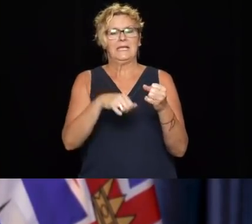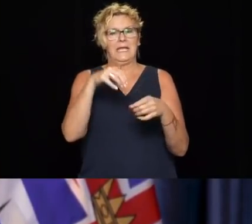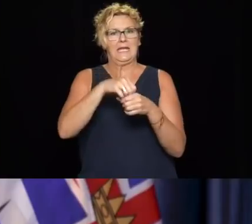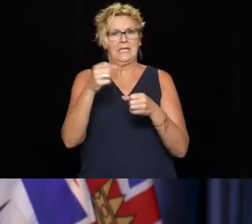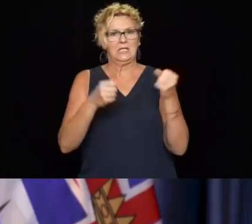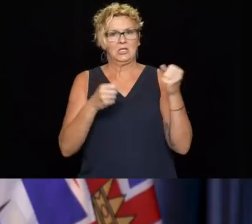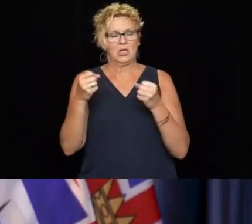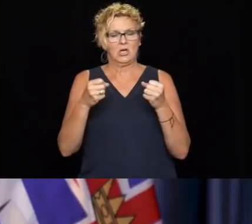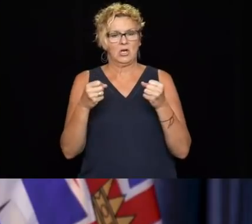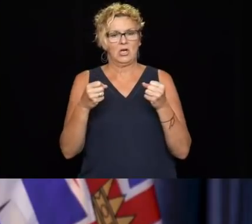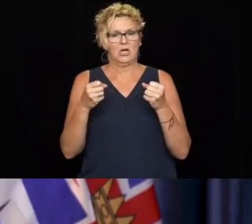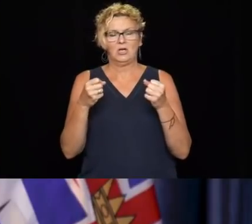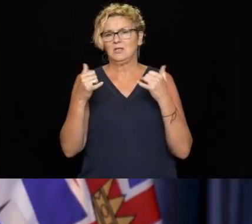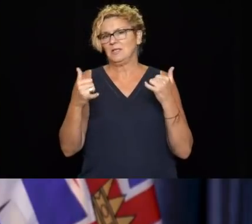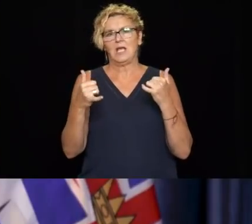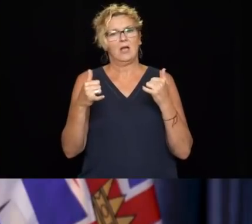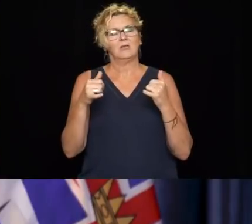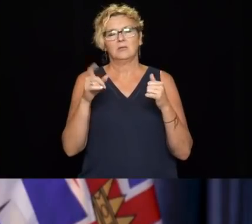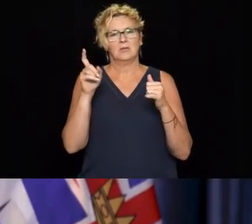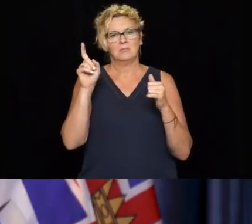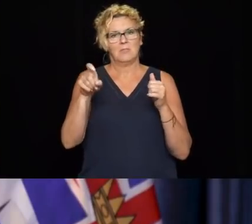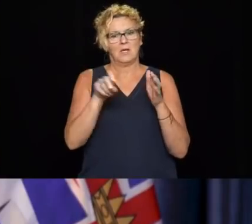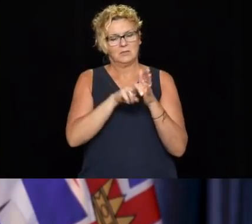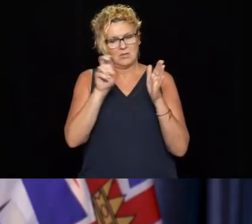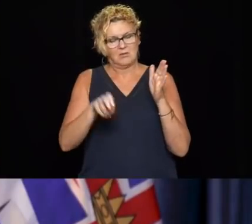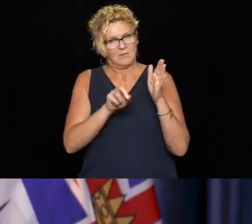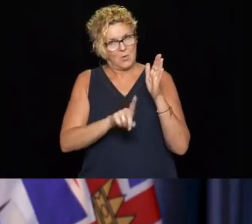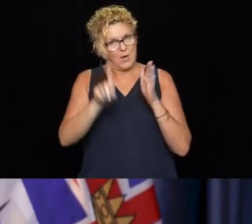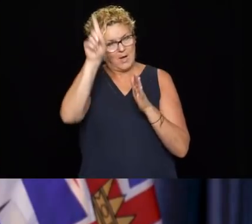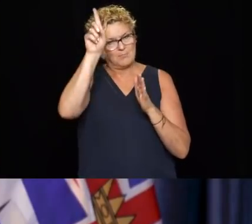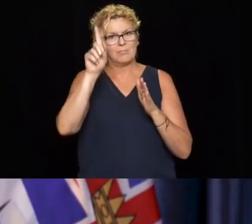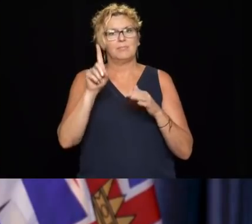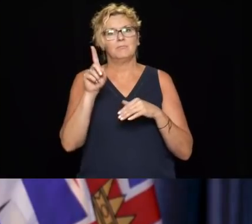Yeah, we were disappointed with the announcement